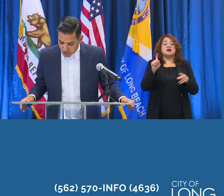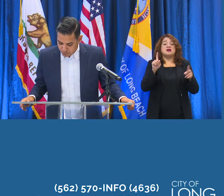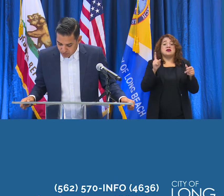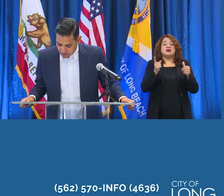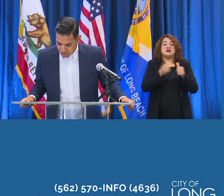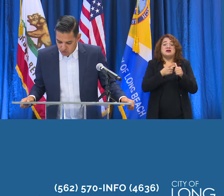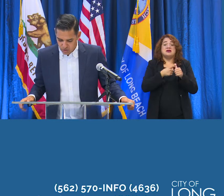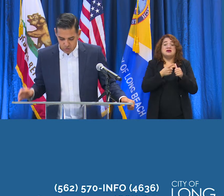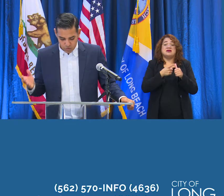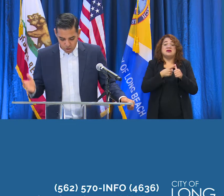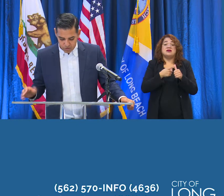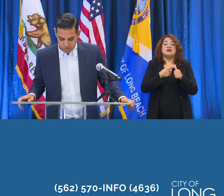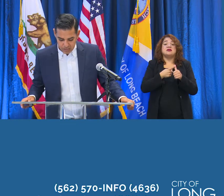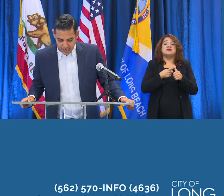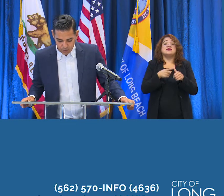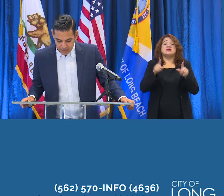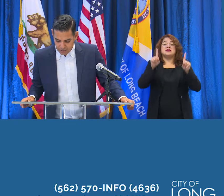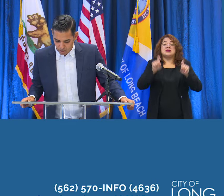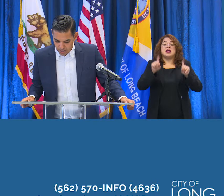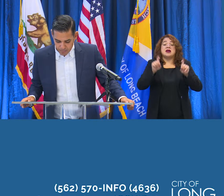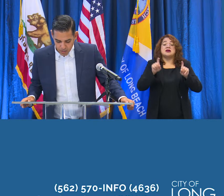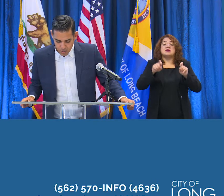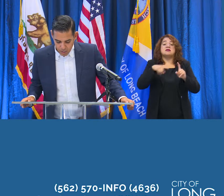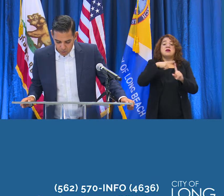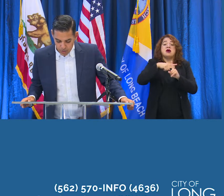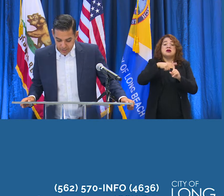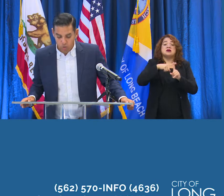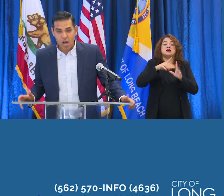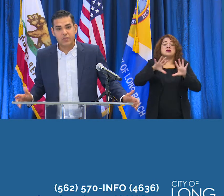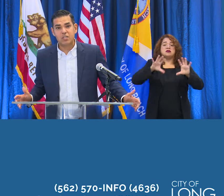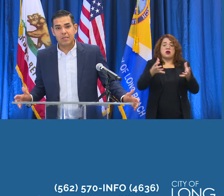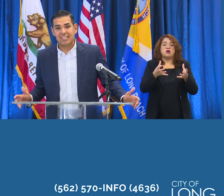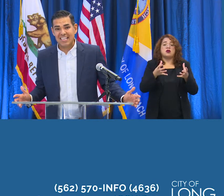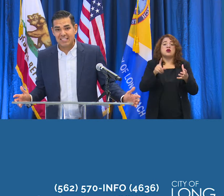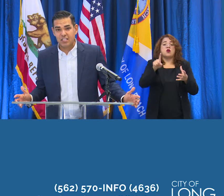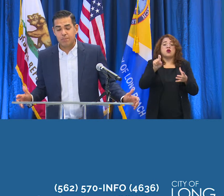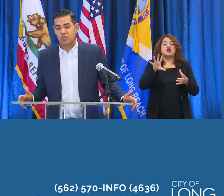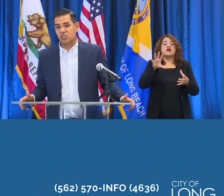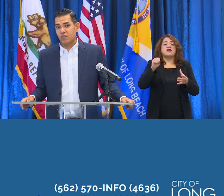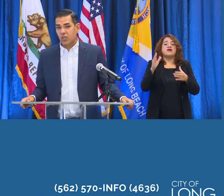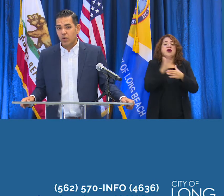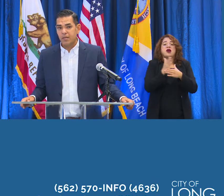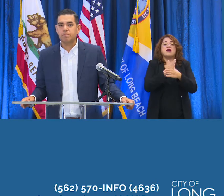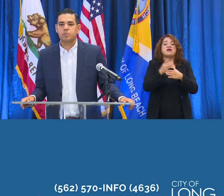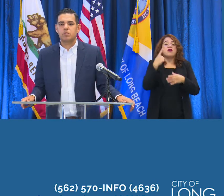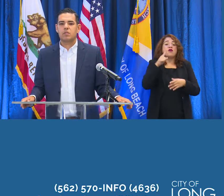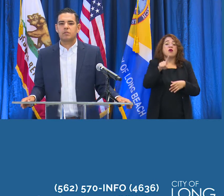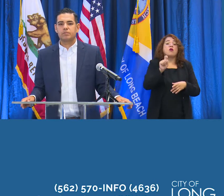hospitalizations-- we also meet that criteria. We don't obviously meet the testing positivity rate.